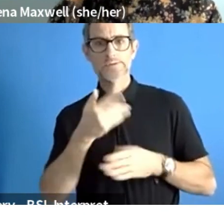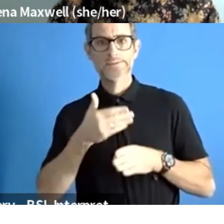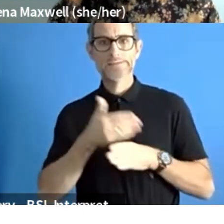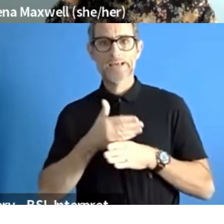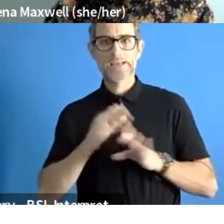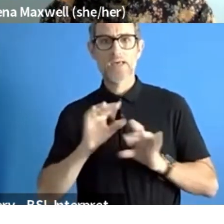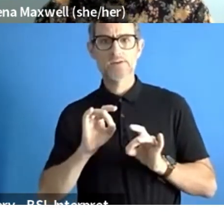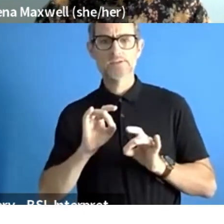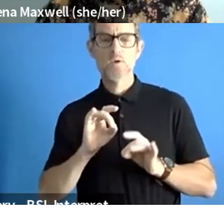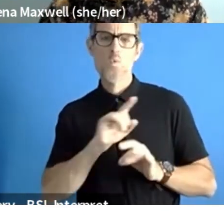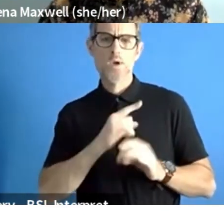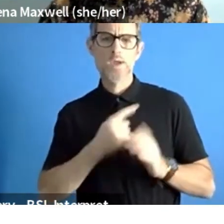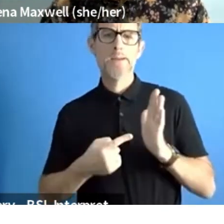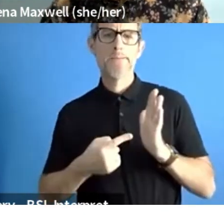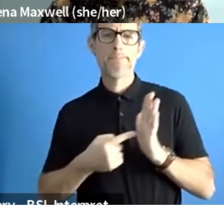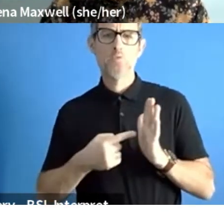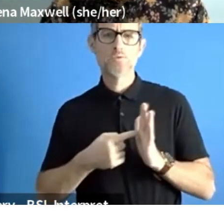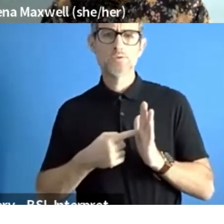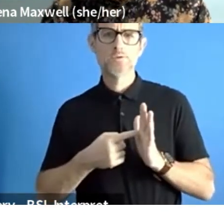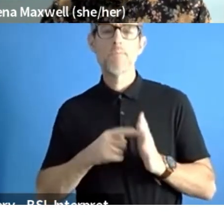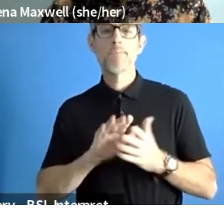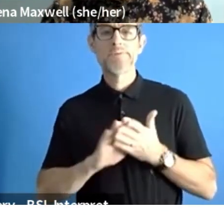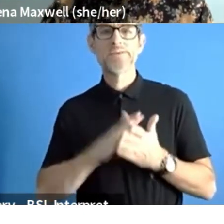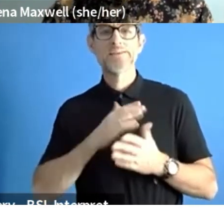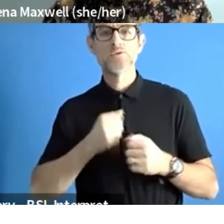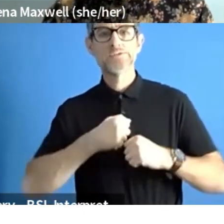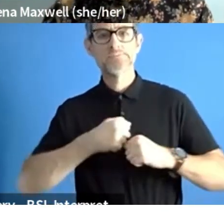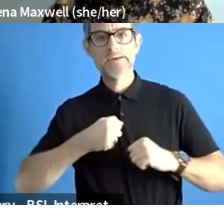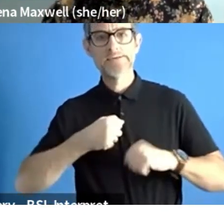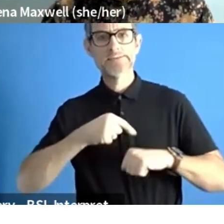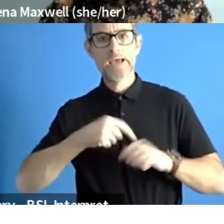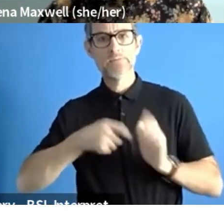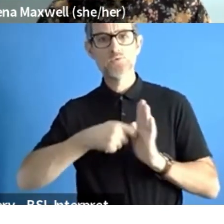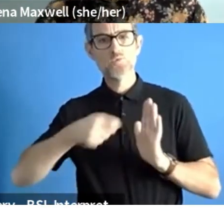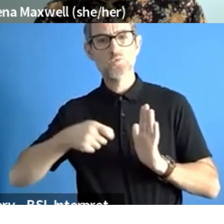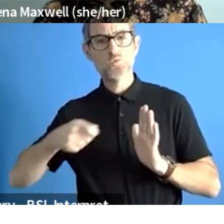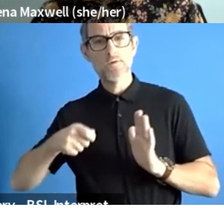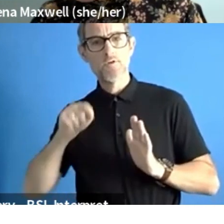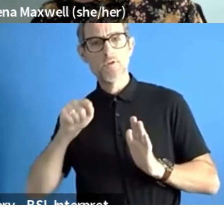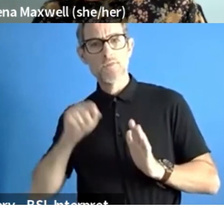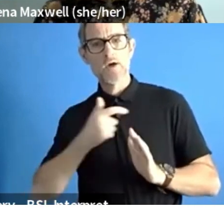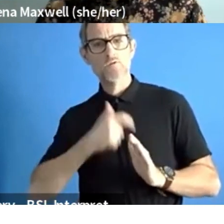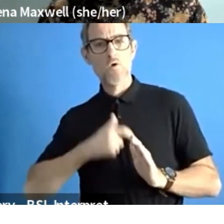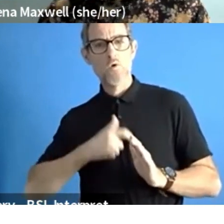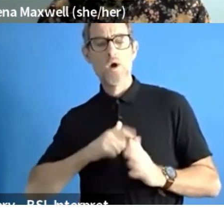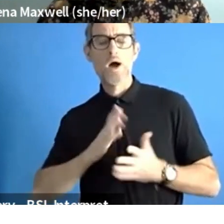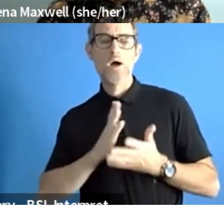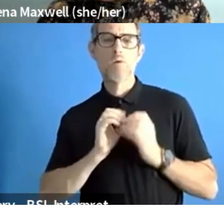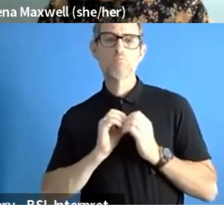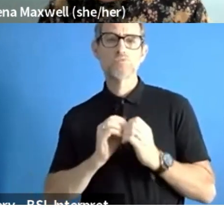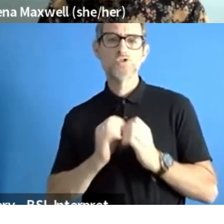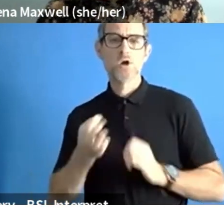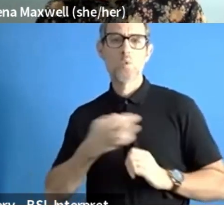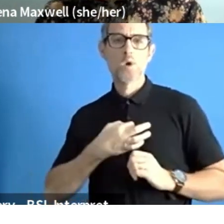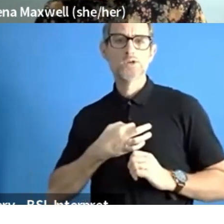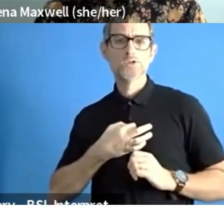importance and time and space is made for it. I appreciate the question. I